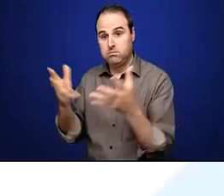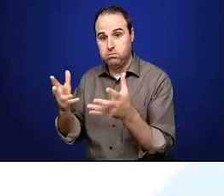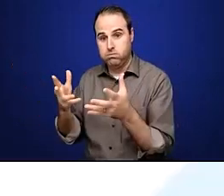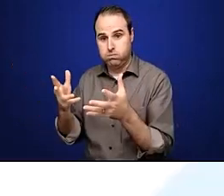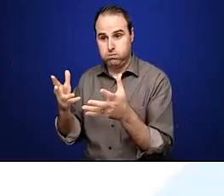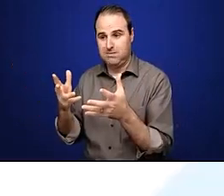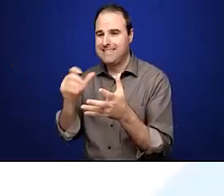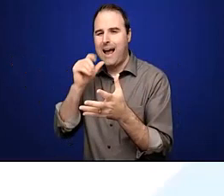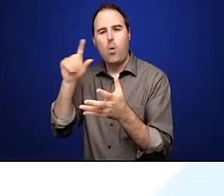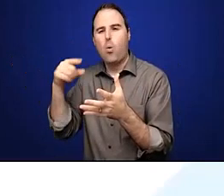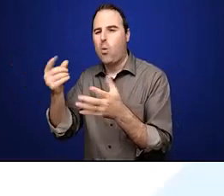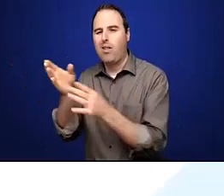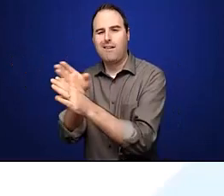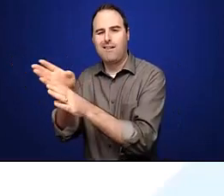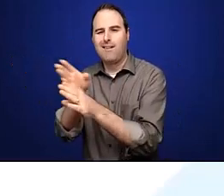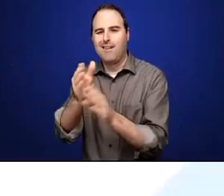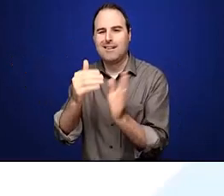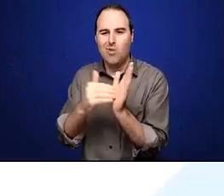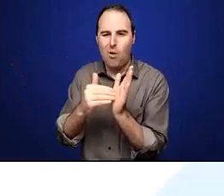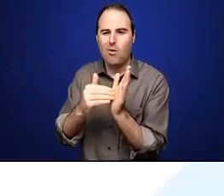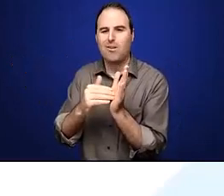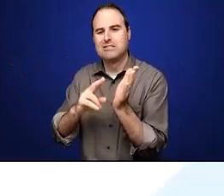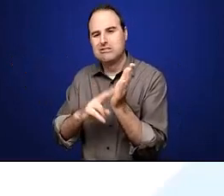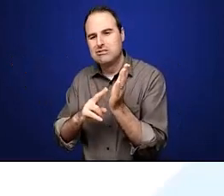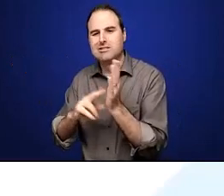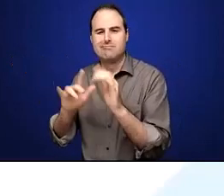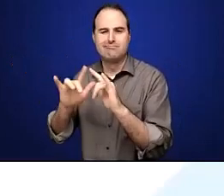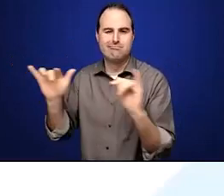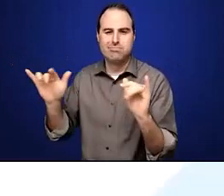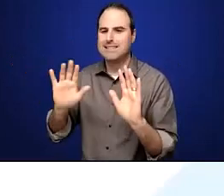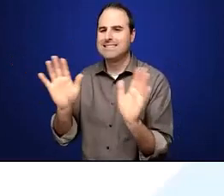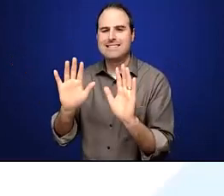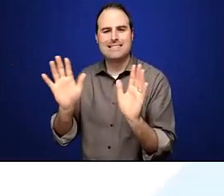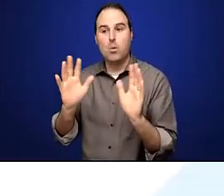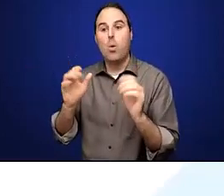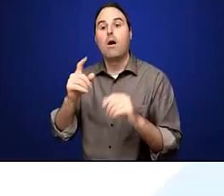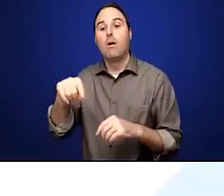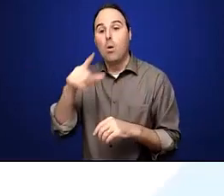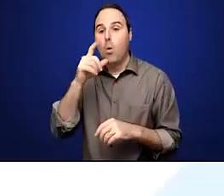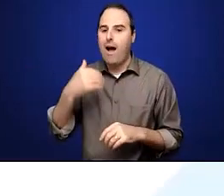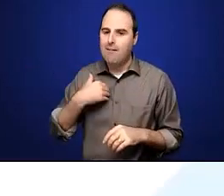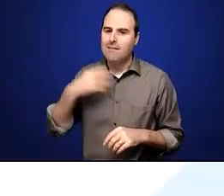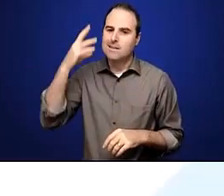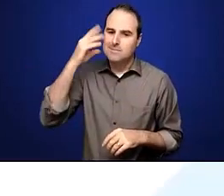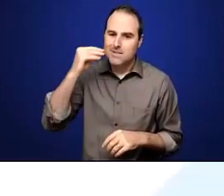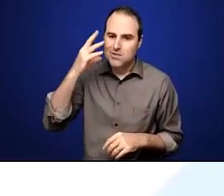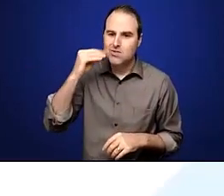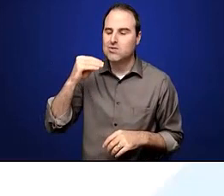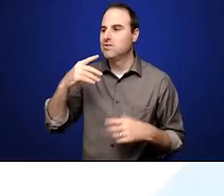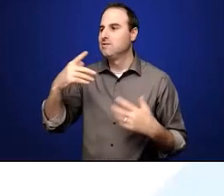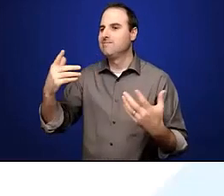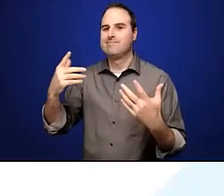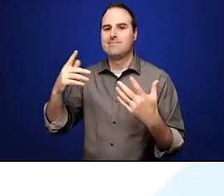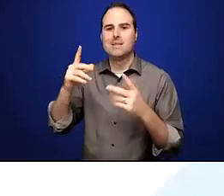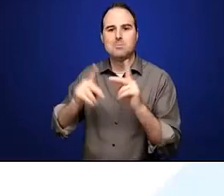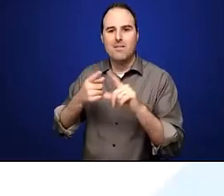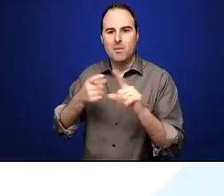We wanted to bring those from the government. We wanted to bring industry together, just so that we could all have a say and just really see